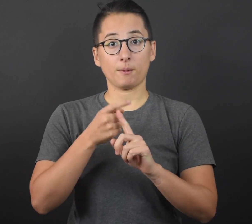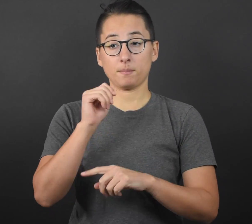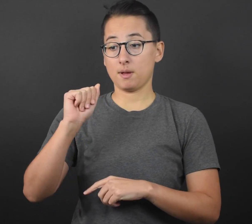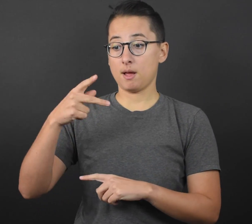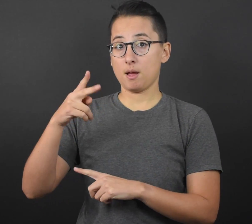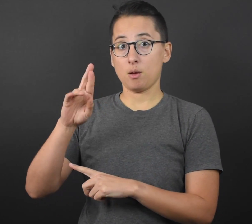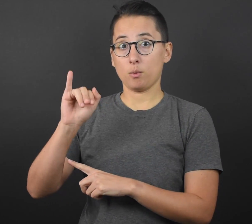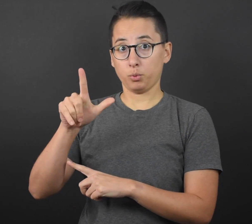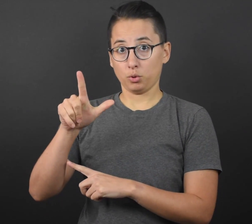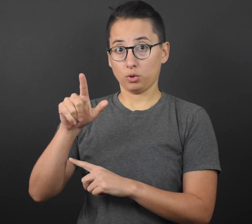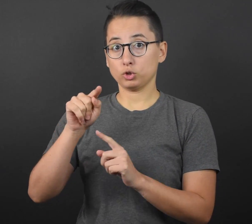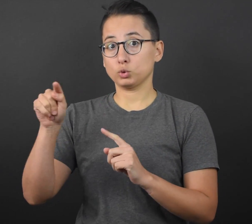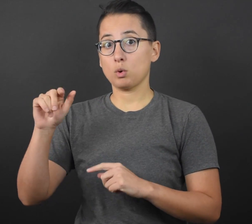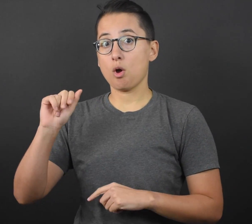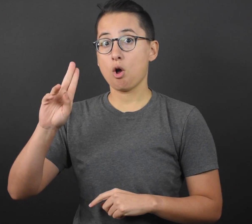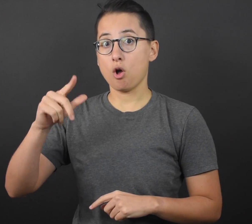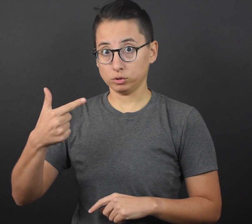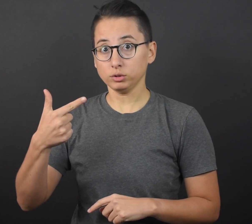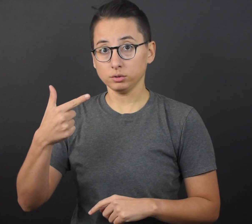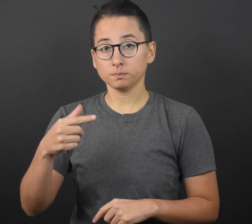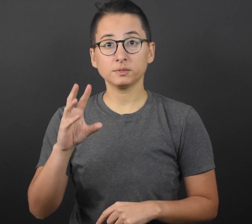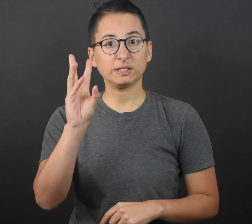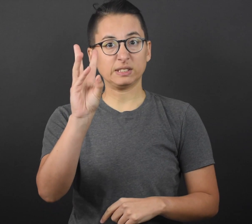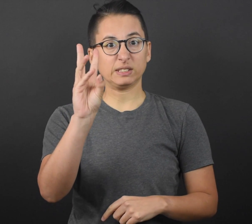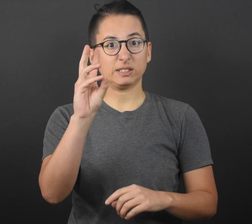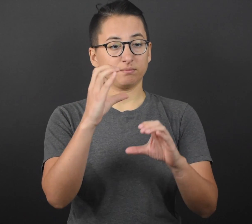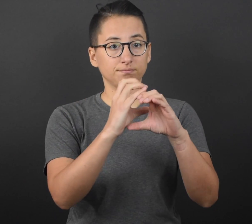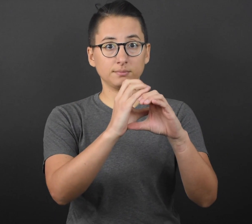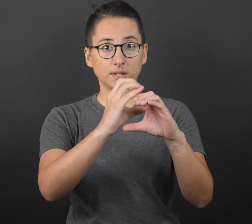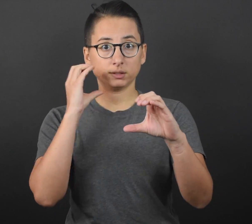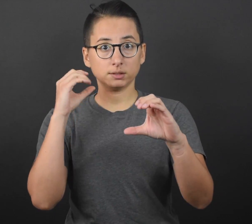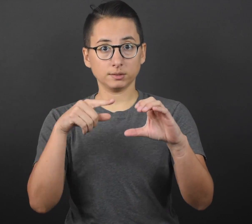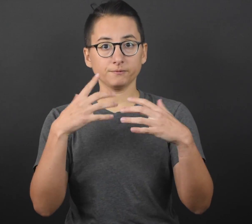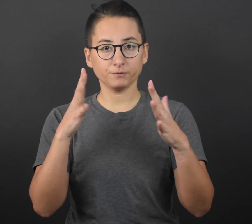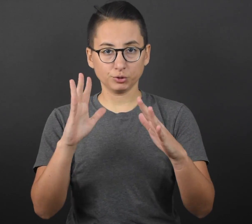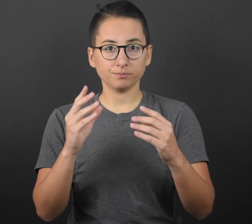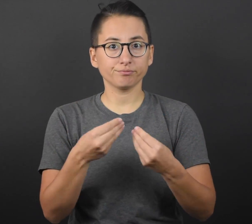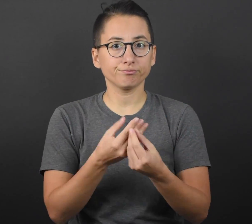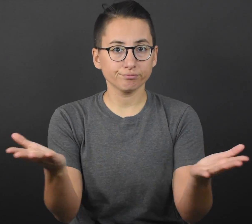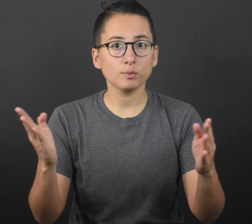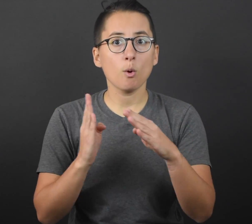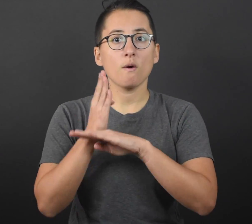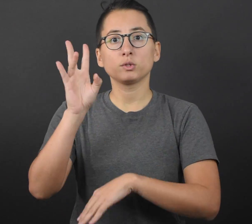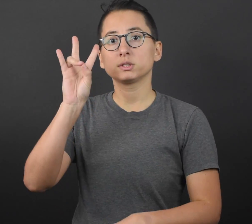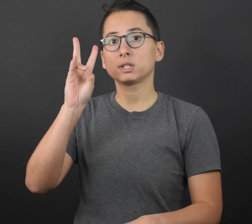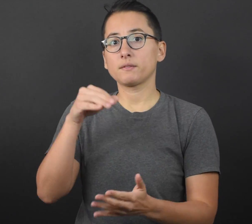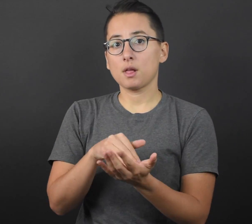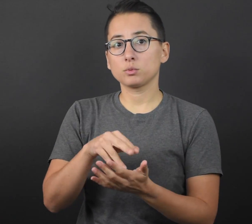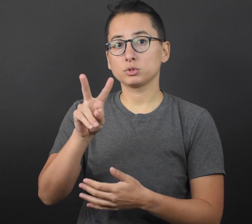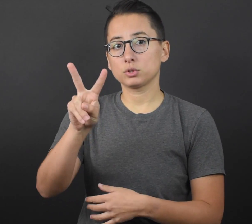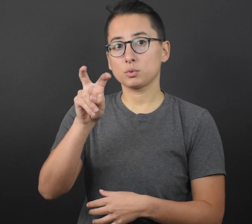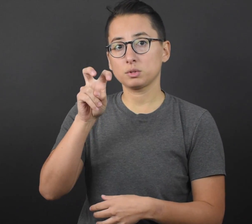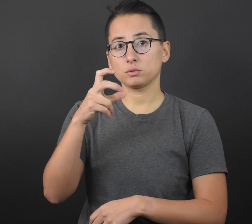From April through August, six mobile vaccination units administered over 7,200